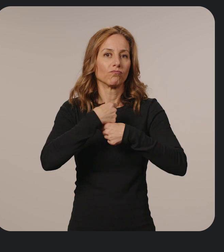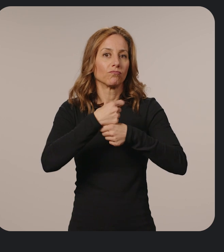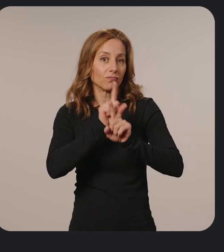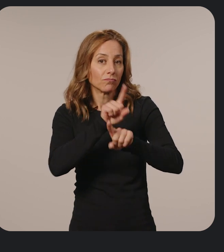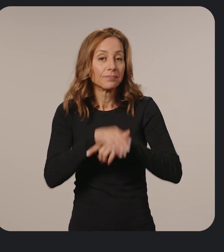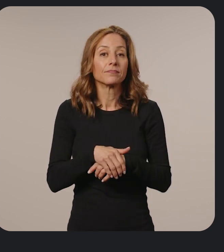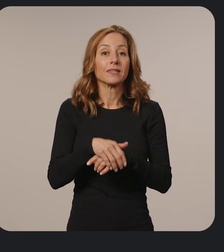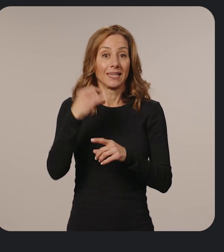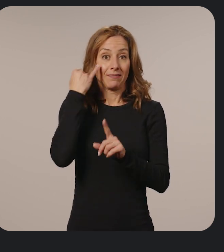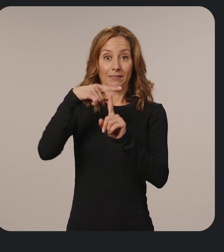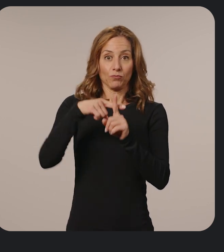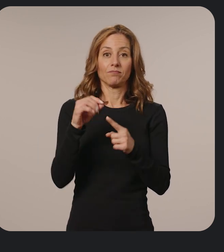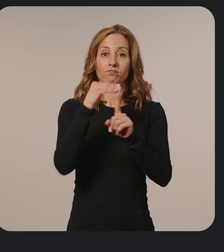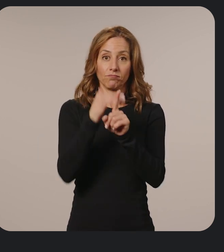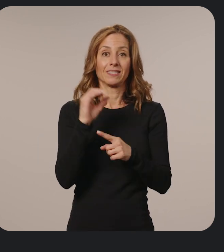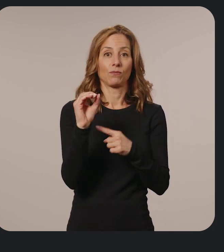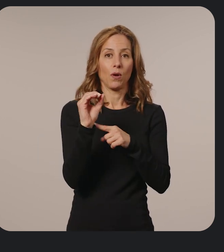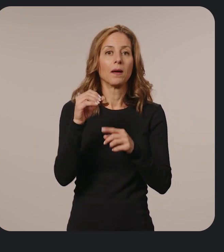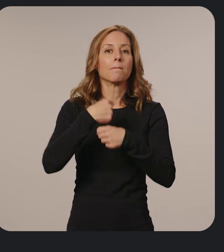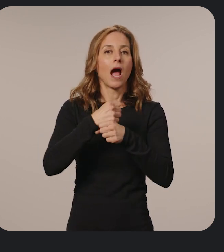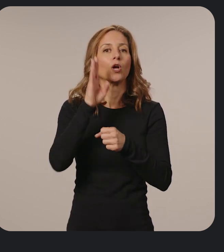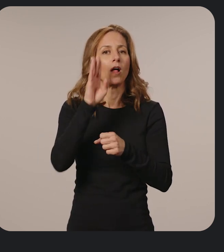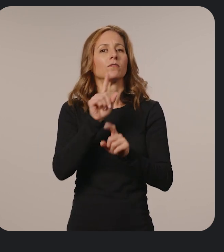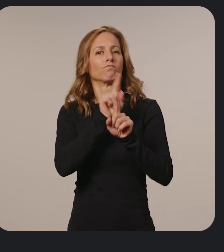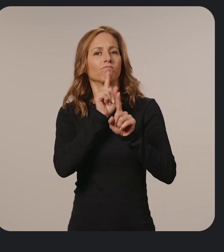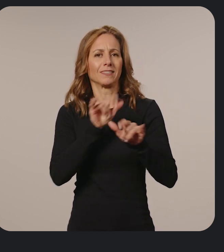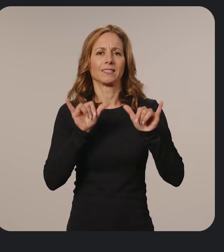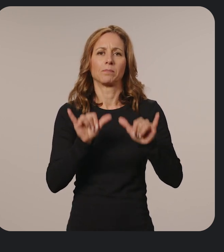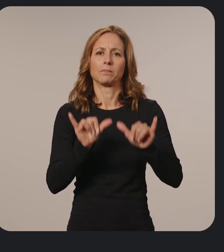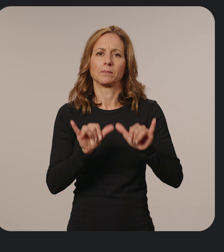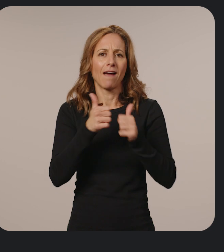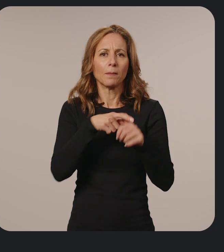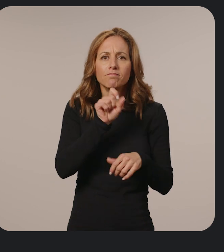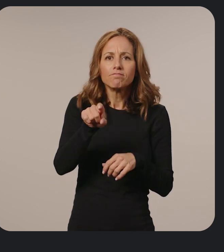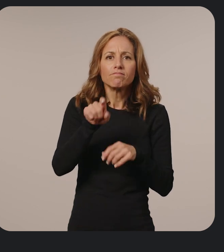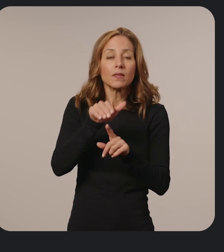will return the same response every time. But when the temperature is closer to one, you'll see more variation.